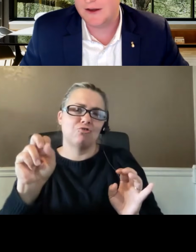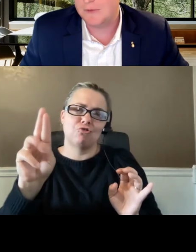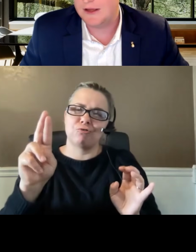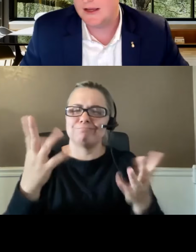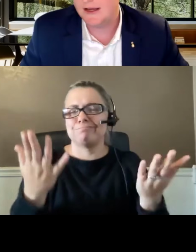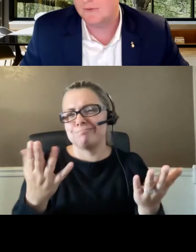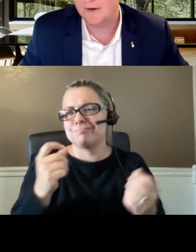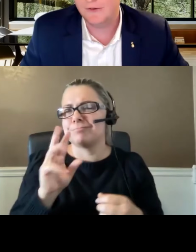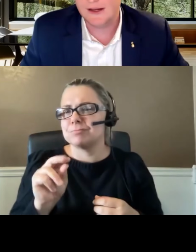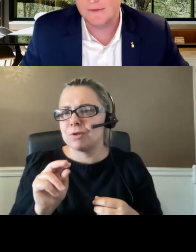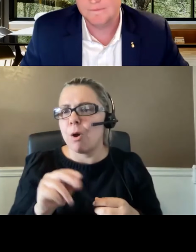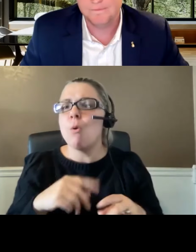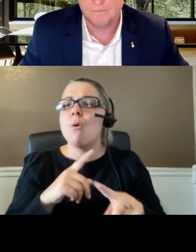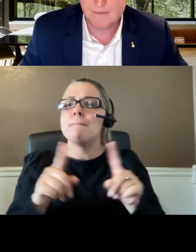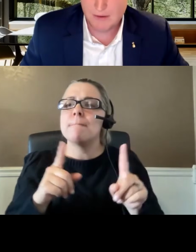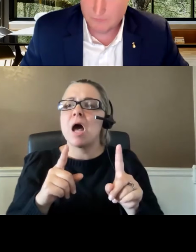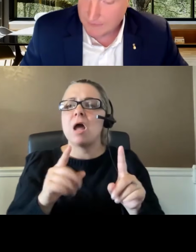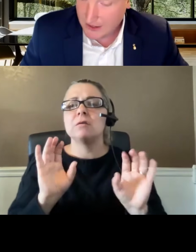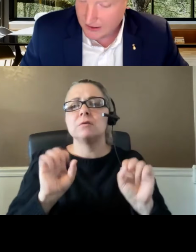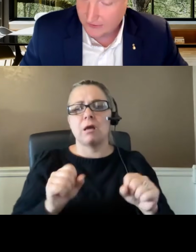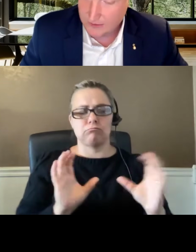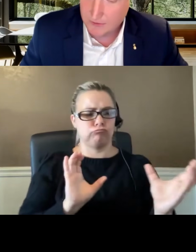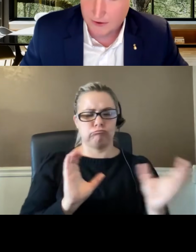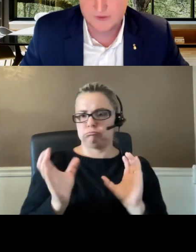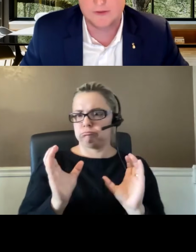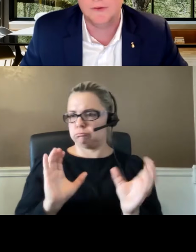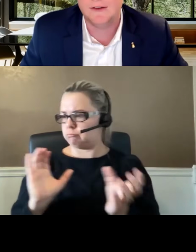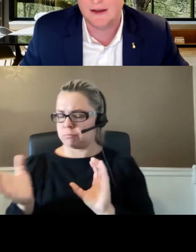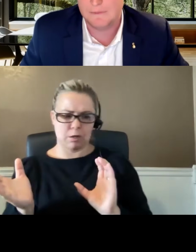vendor B against vendor C. We met, they made it easy to meet with their accessibility team,